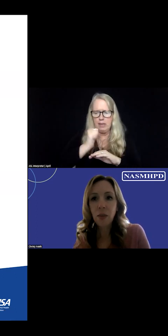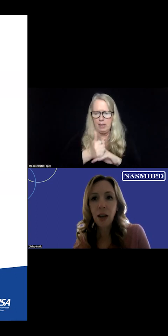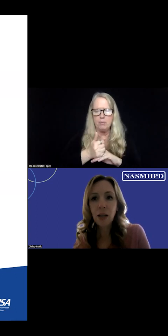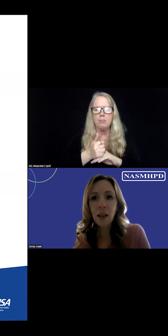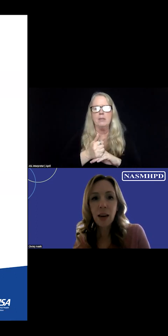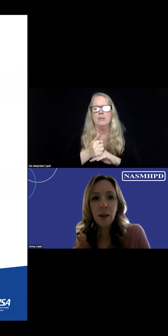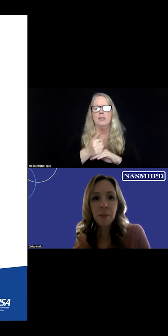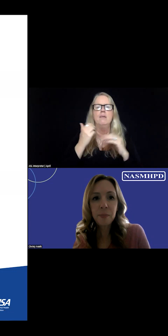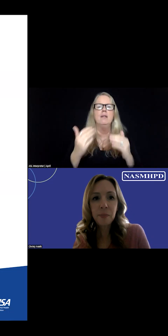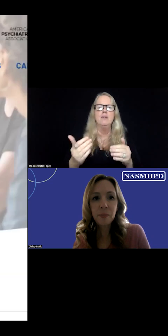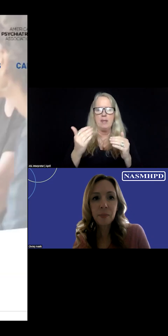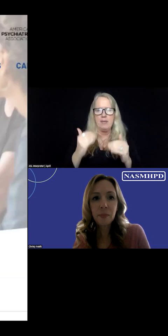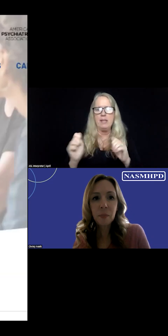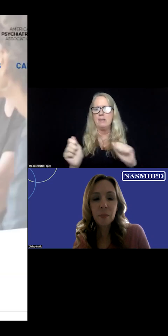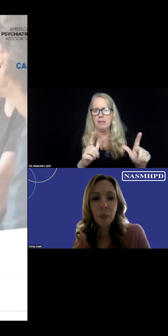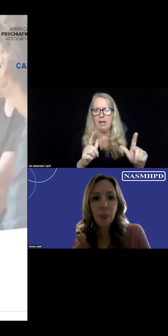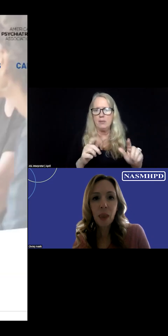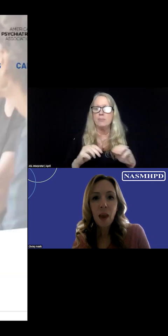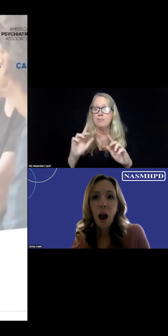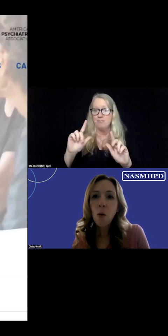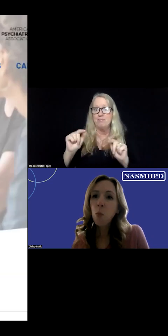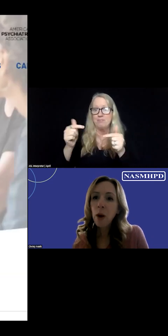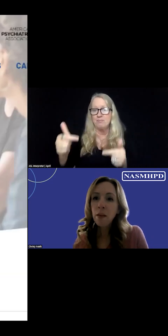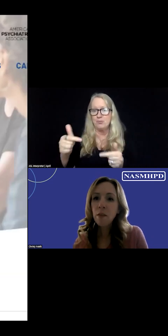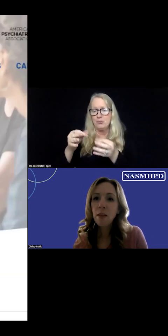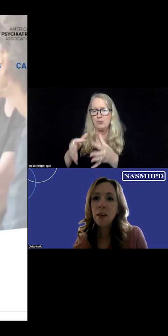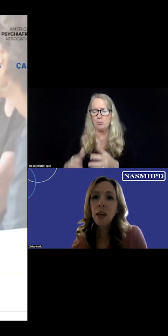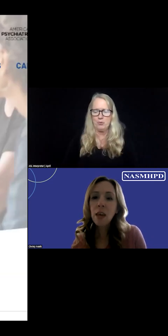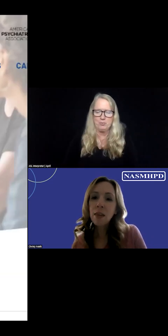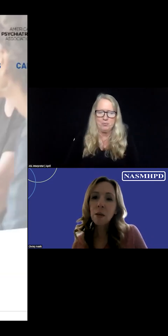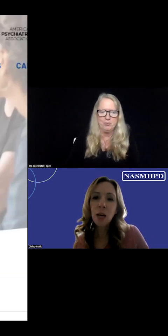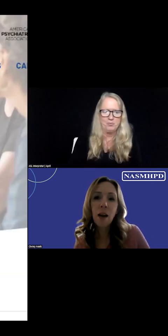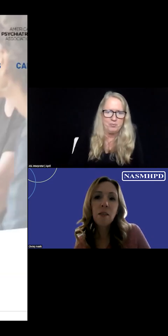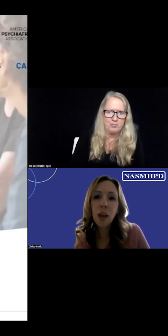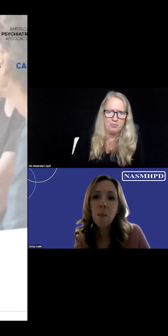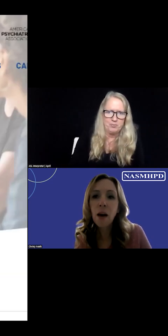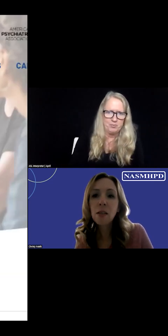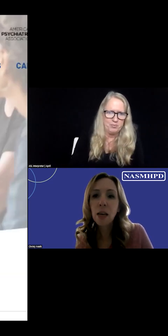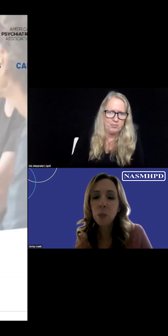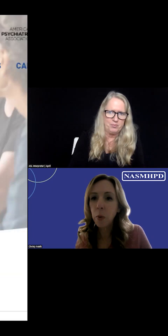ON THE NEXT SLIDE ONE OF THE KEY THINGS THAT CAME OUT AS WE WERE